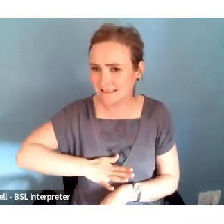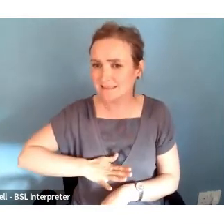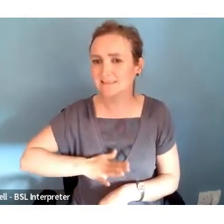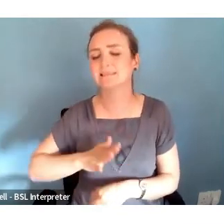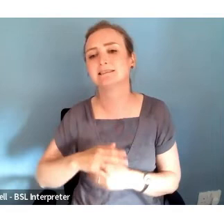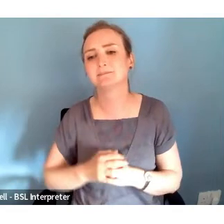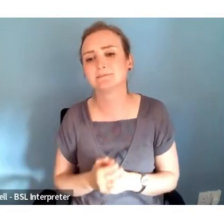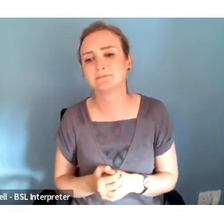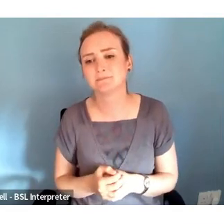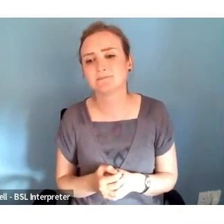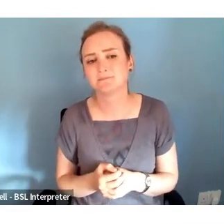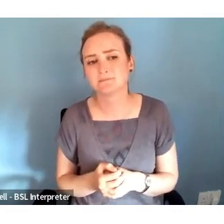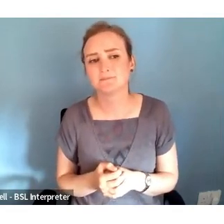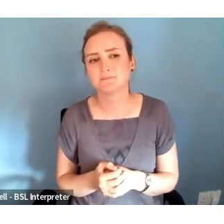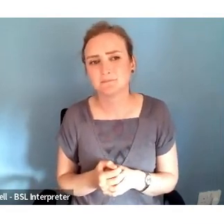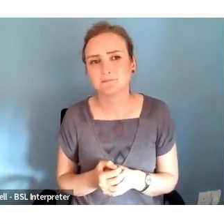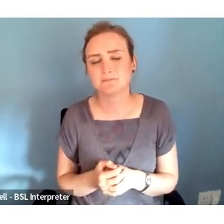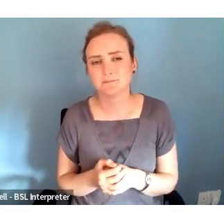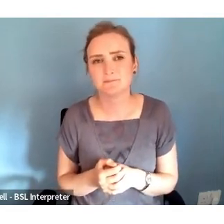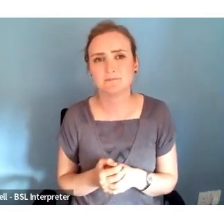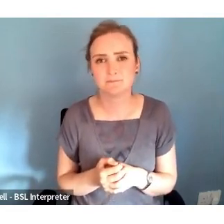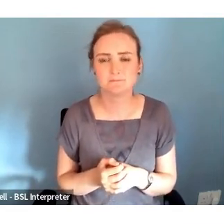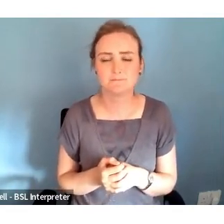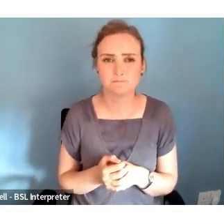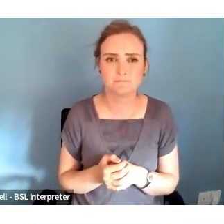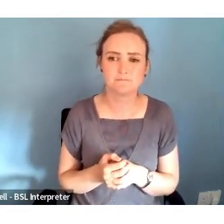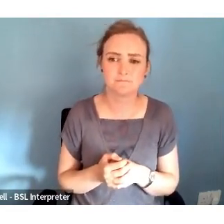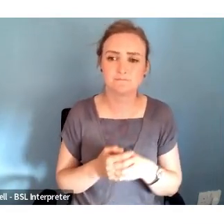just to make sure that once somebody's been offered,